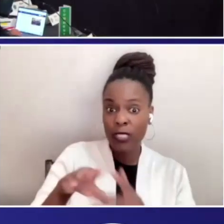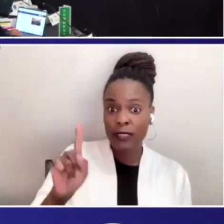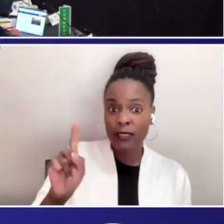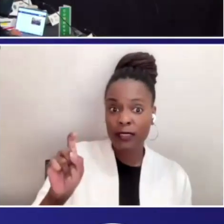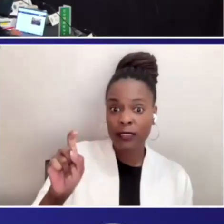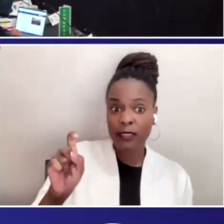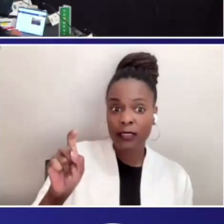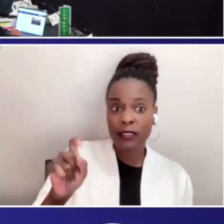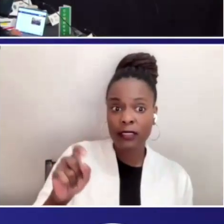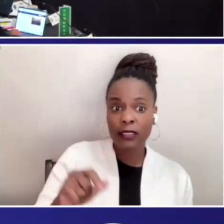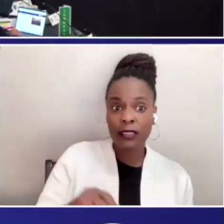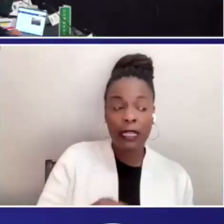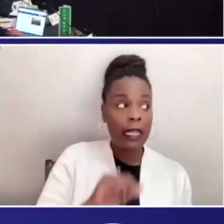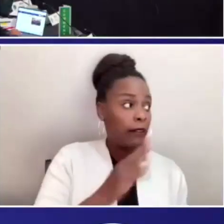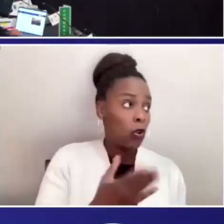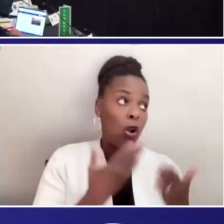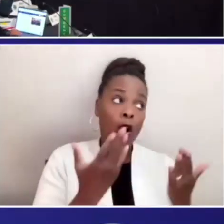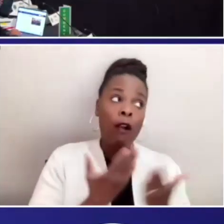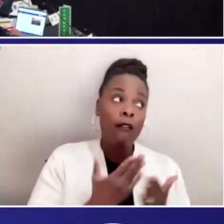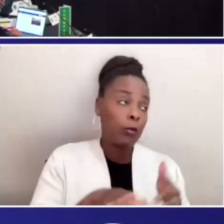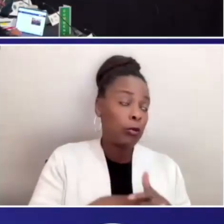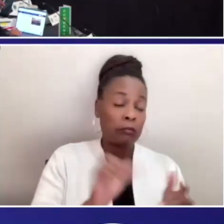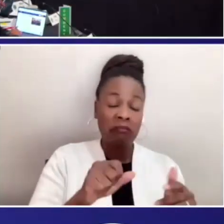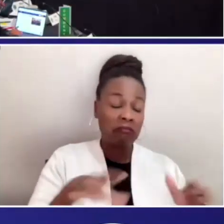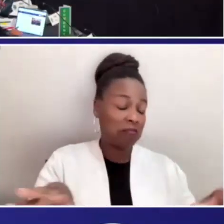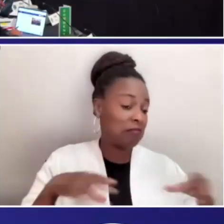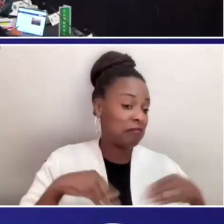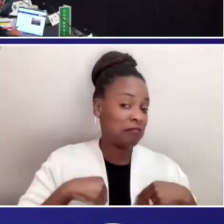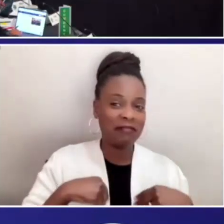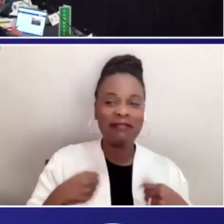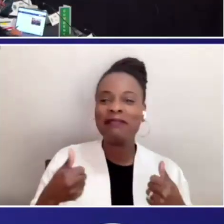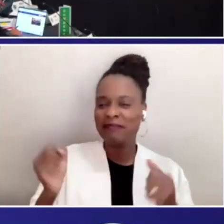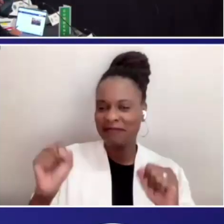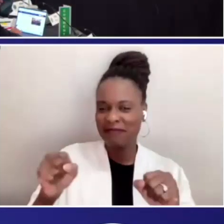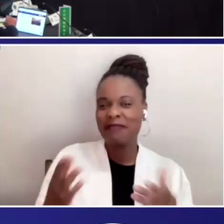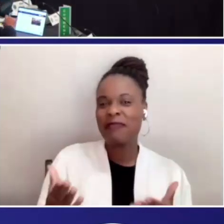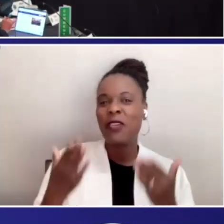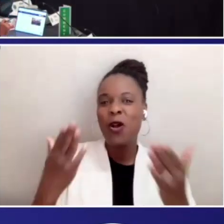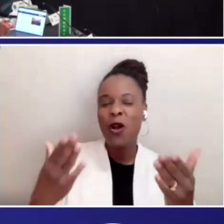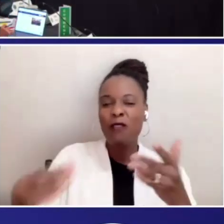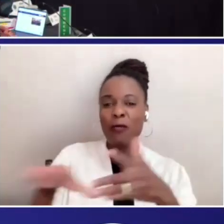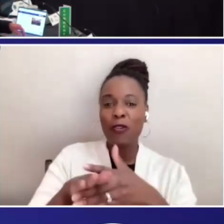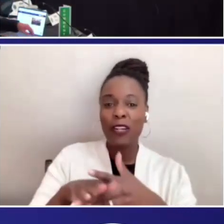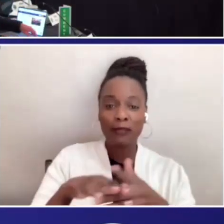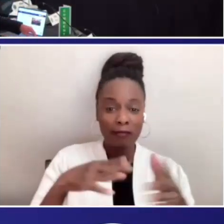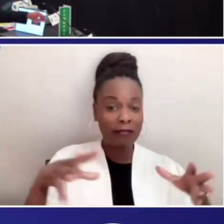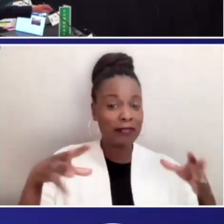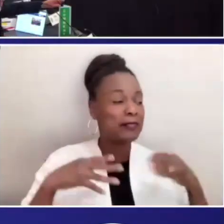If you are offering us a break, we will certainly take one. I am offering you a break. Then we will take one. Ten minutes.